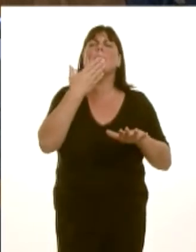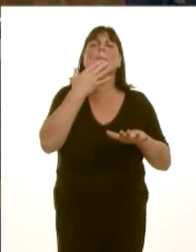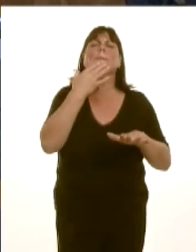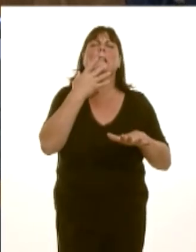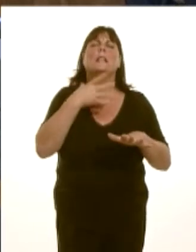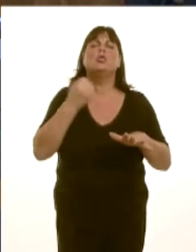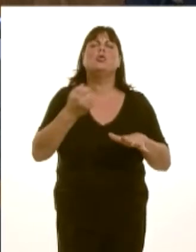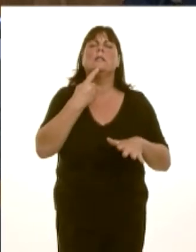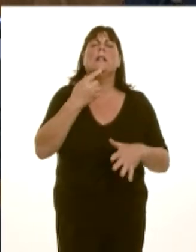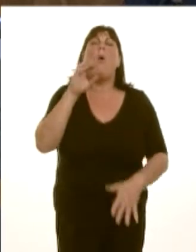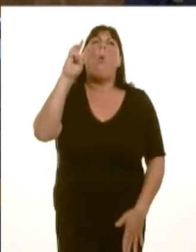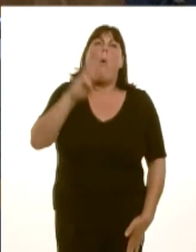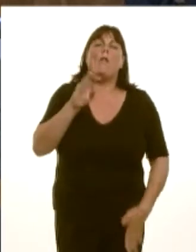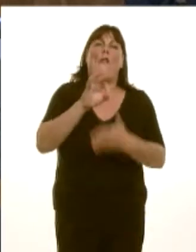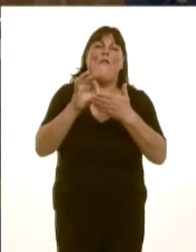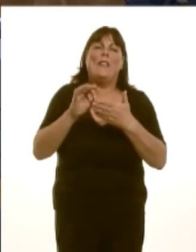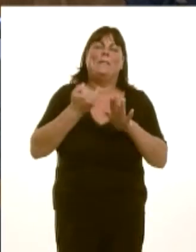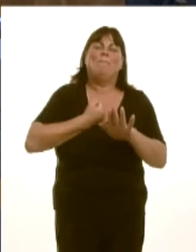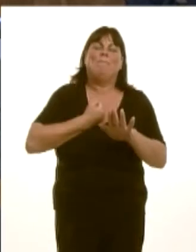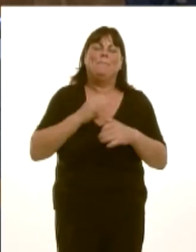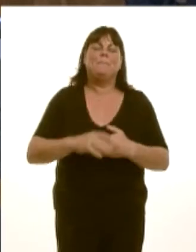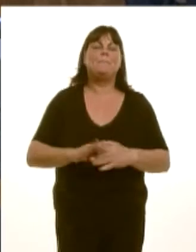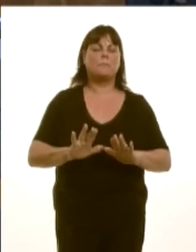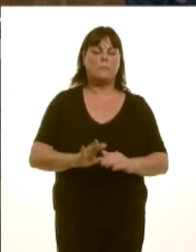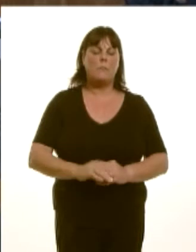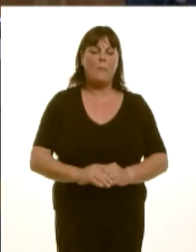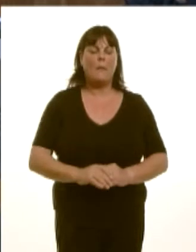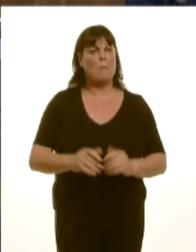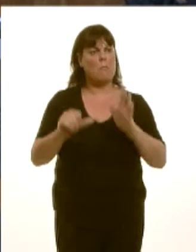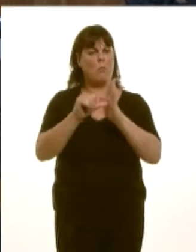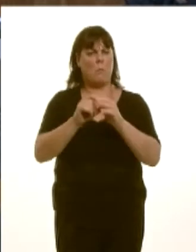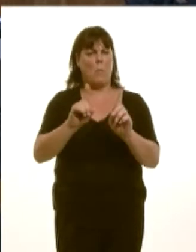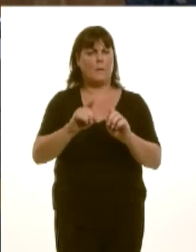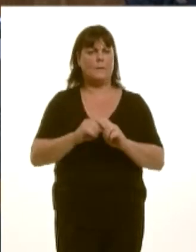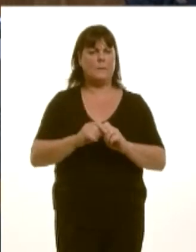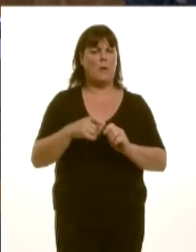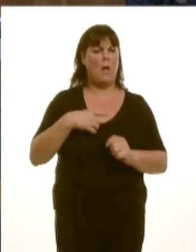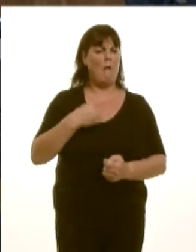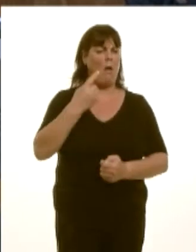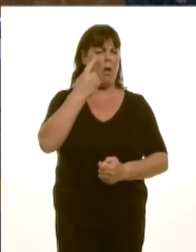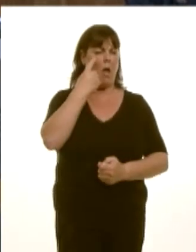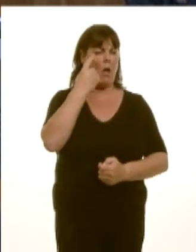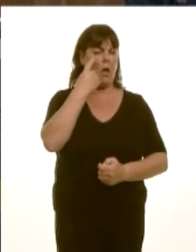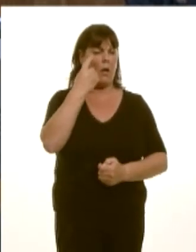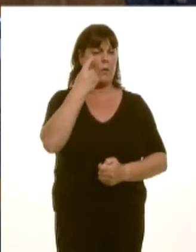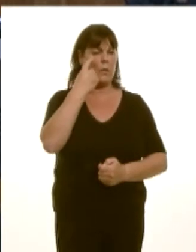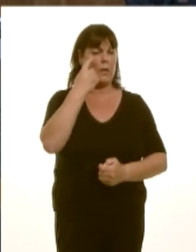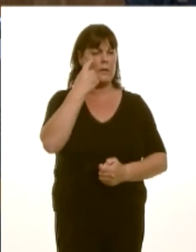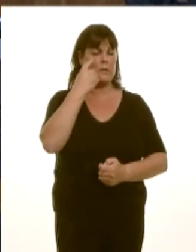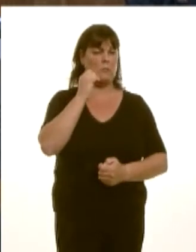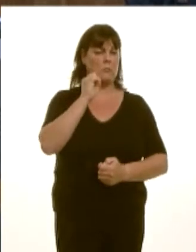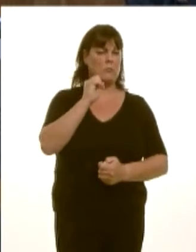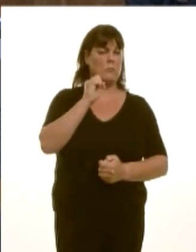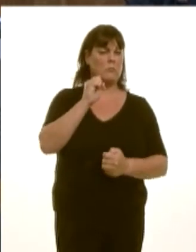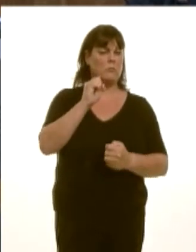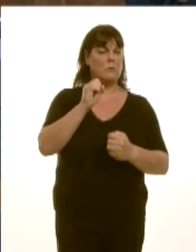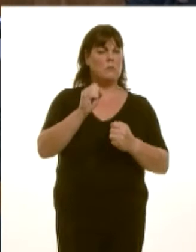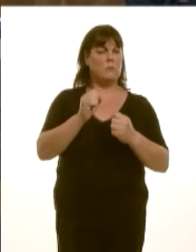The issue is this: I have noticed a difference in tone with the new occupant of the Wales